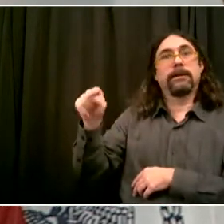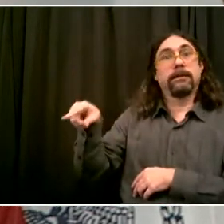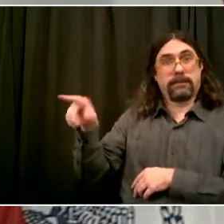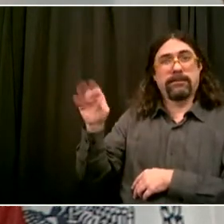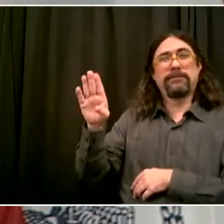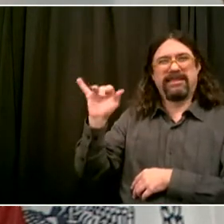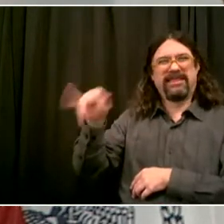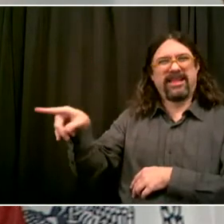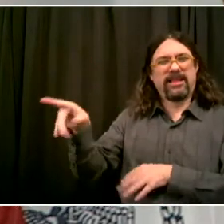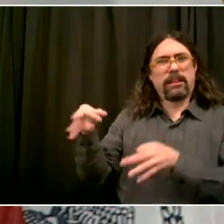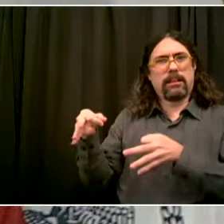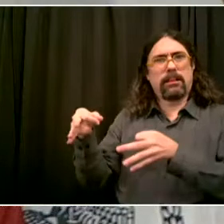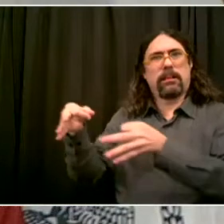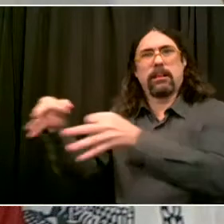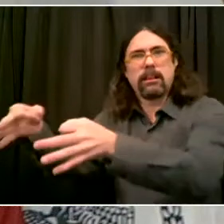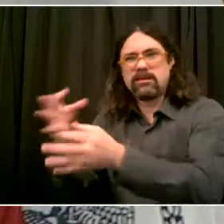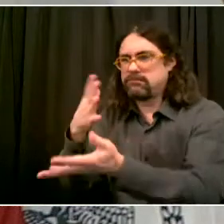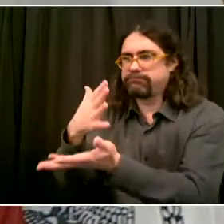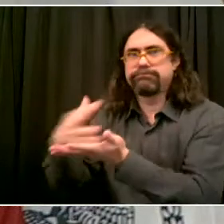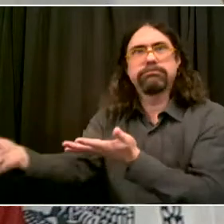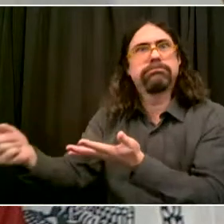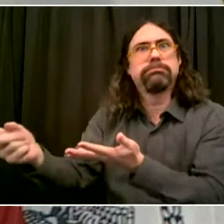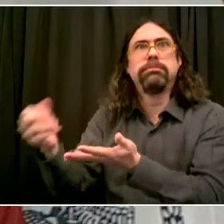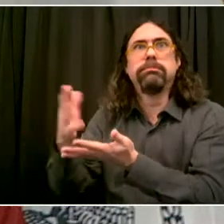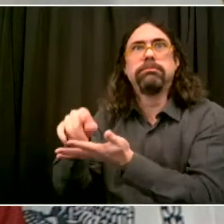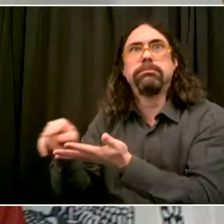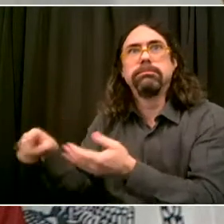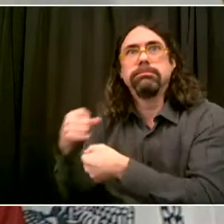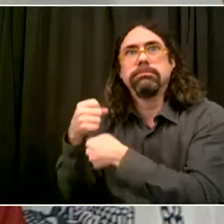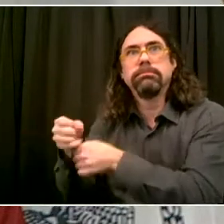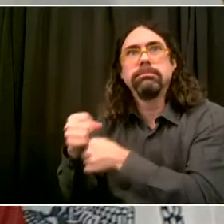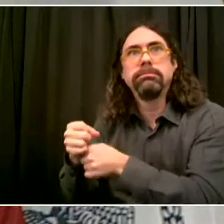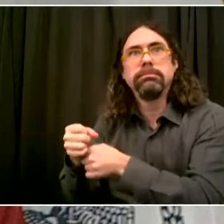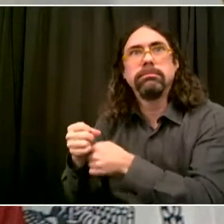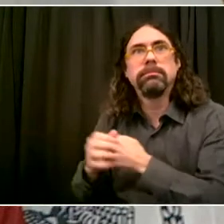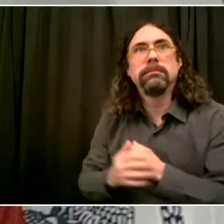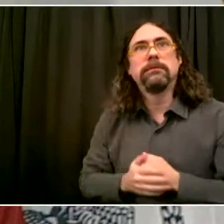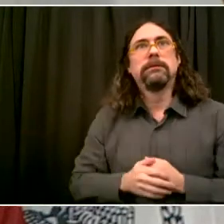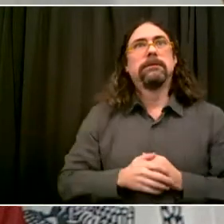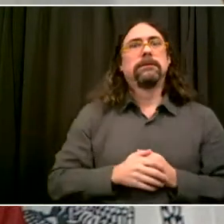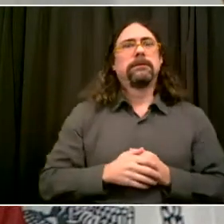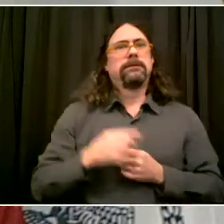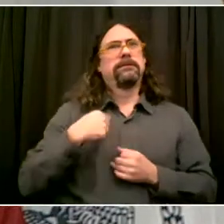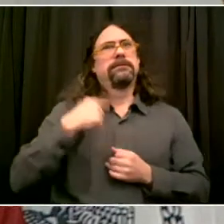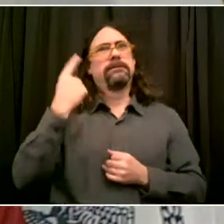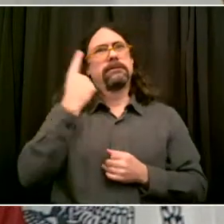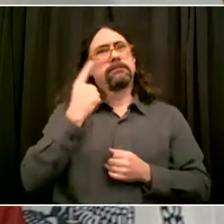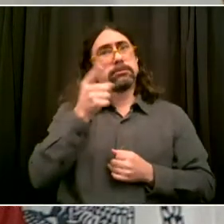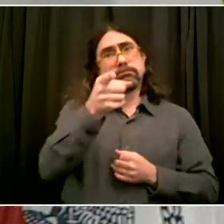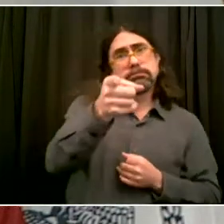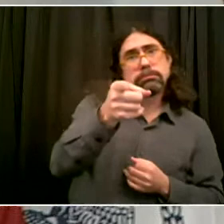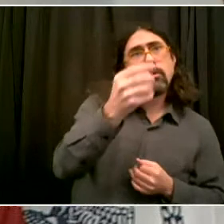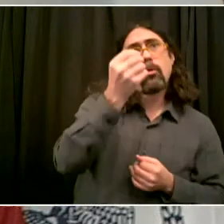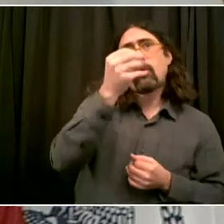I WAS WONDERING IF YOU OR ONE OF YOUR ADADISVORS COOD ULTALK